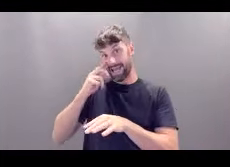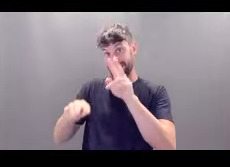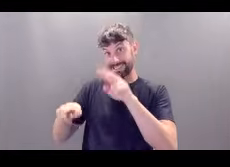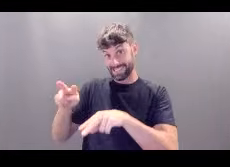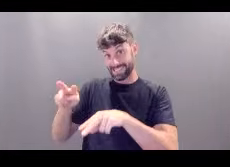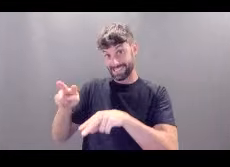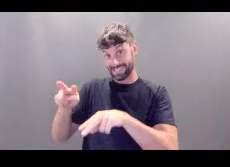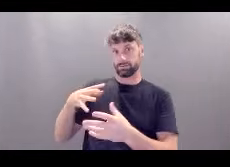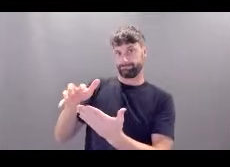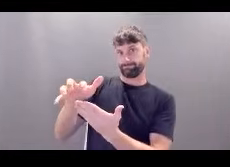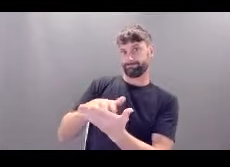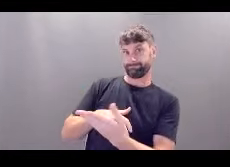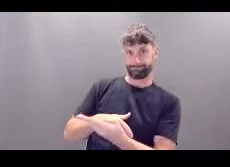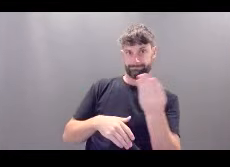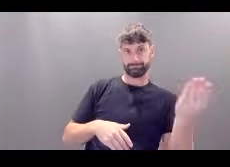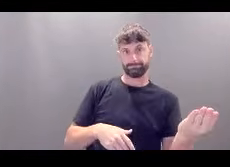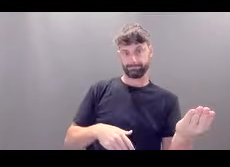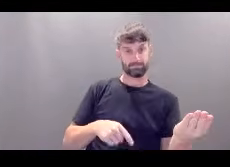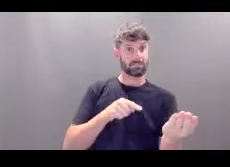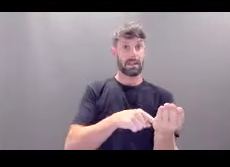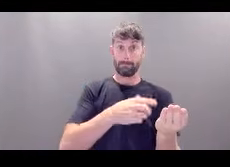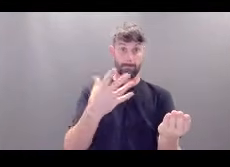An assessment needs to be done before buying the item,